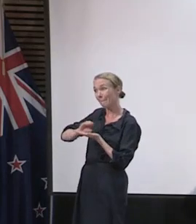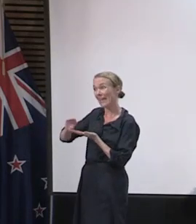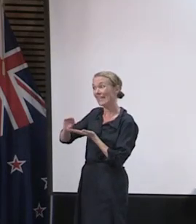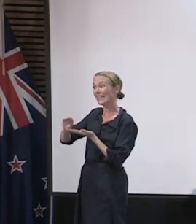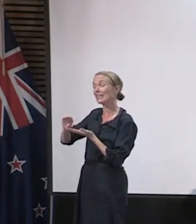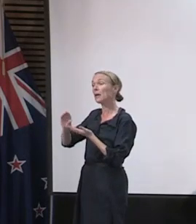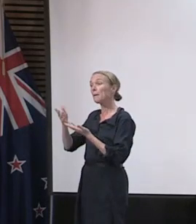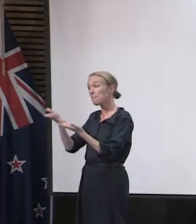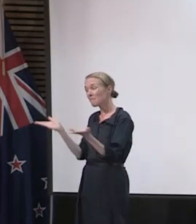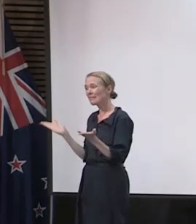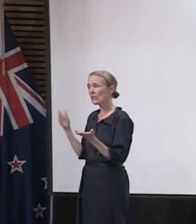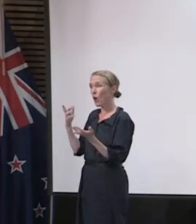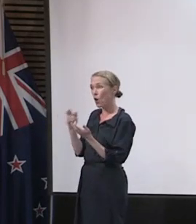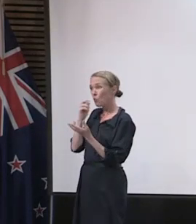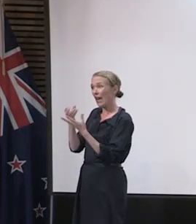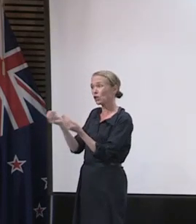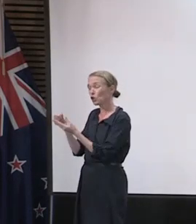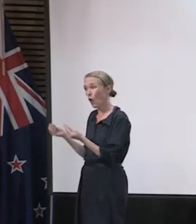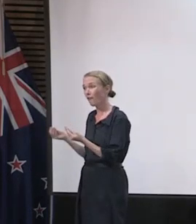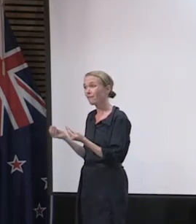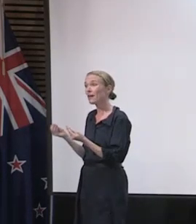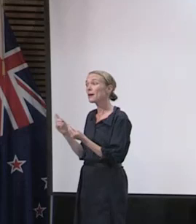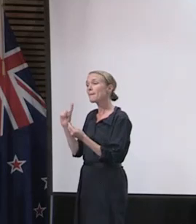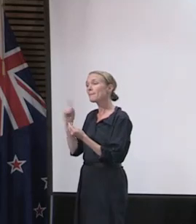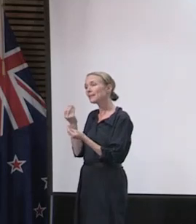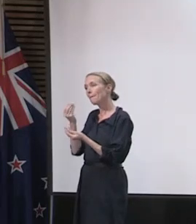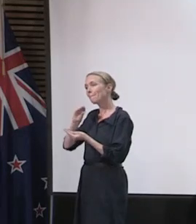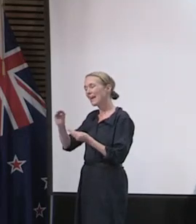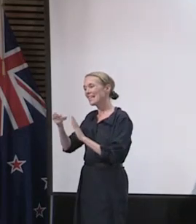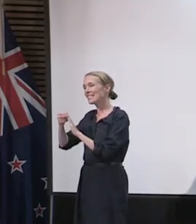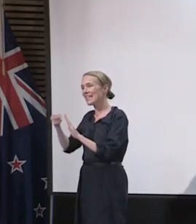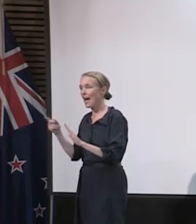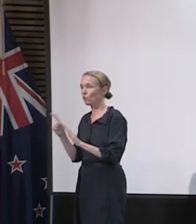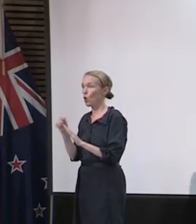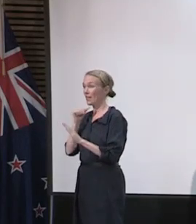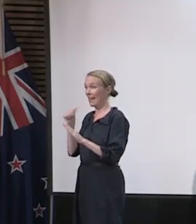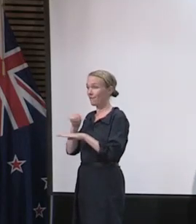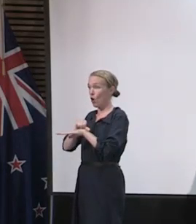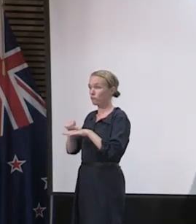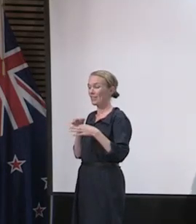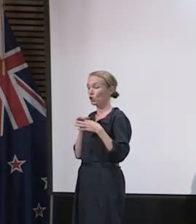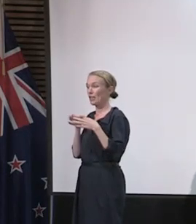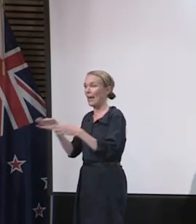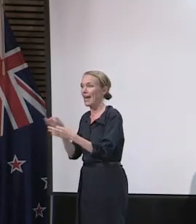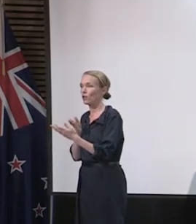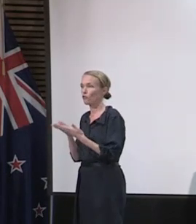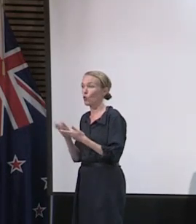grow the workforce, but we have put in a specific allocation that is designed to